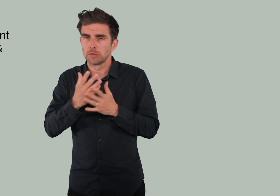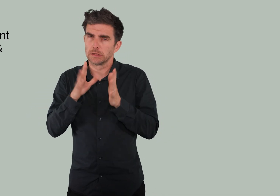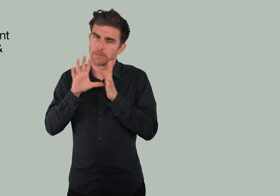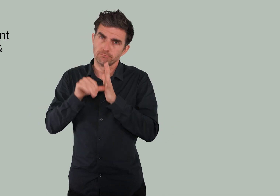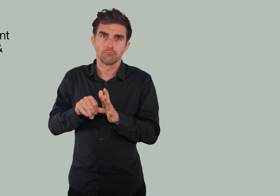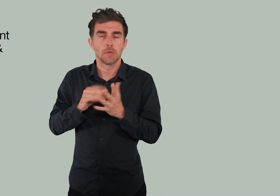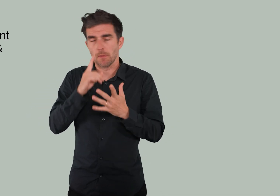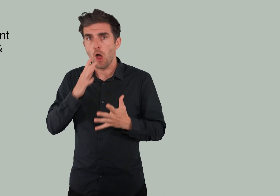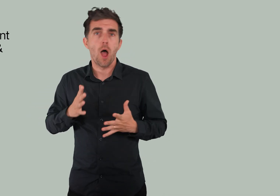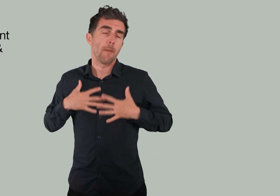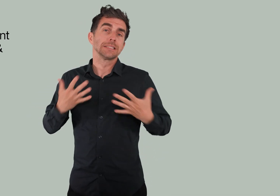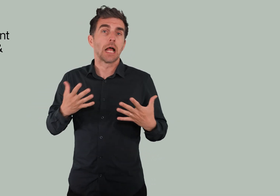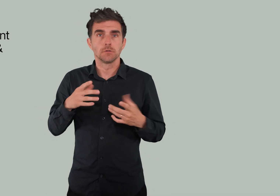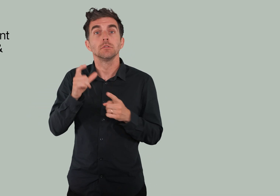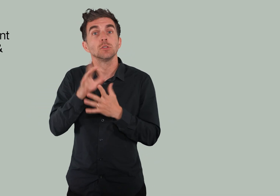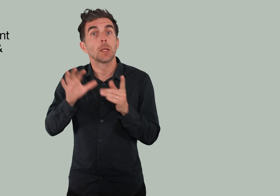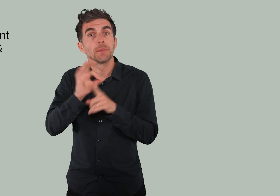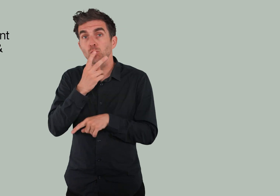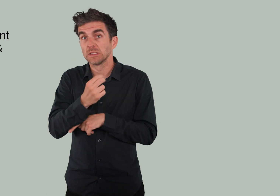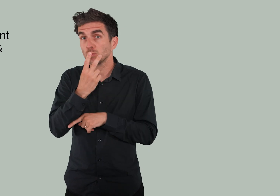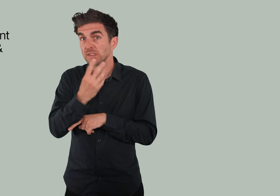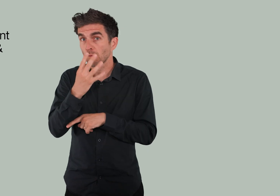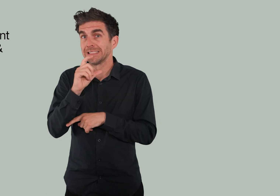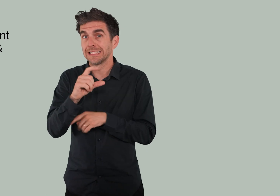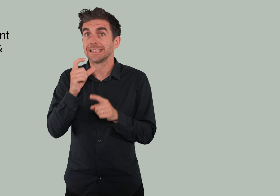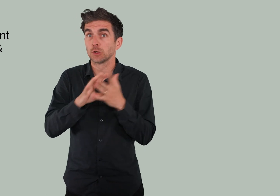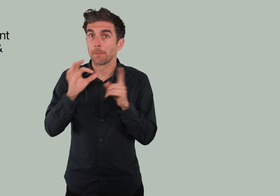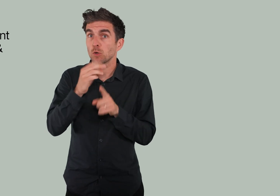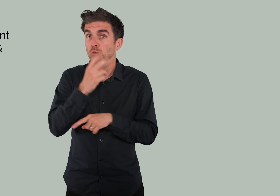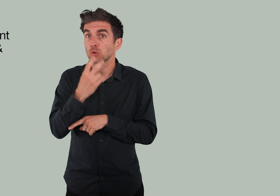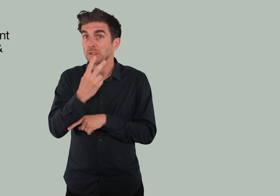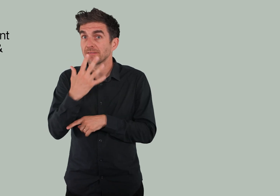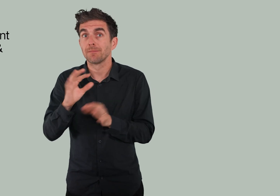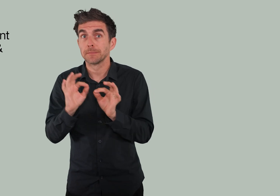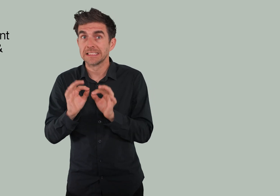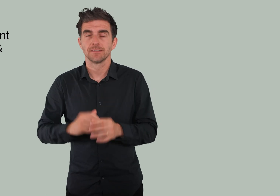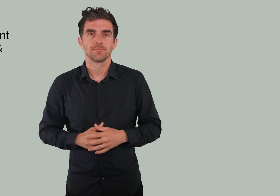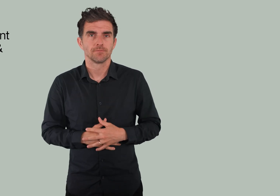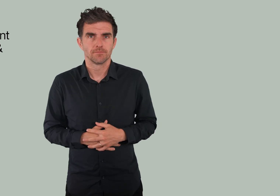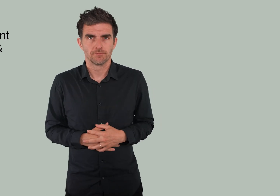is challenging and can be upsetting (DWP, 2024c; DWP, 2025b).